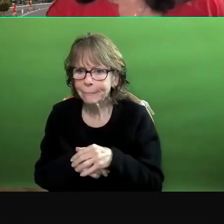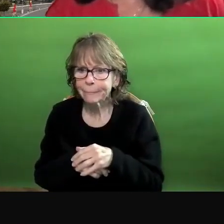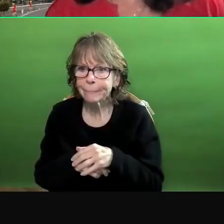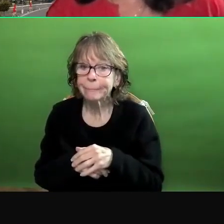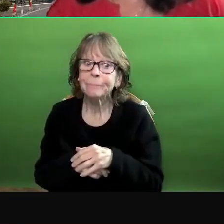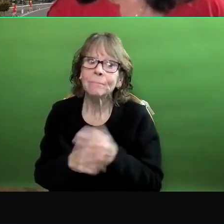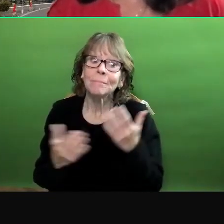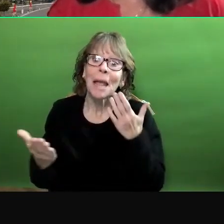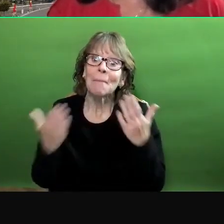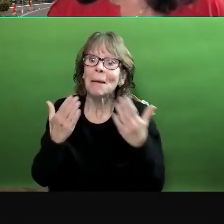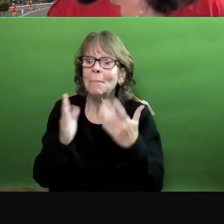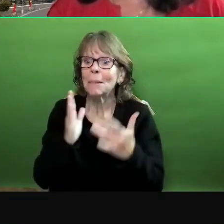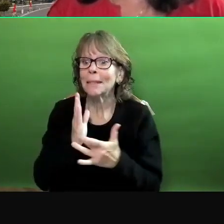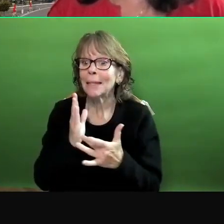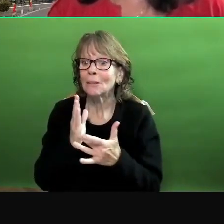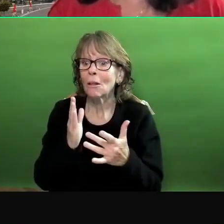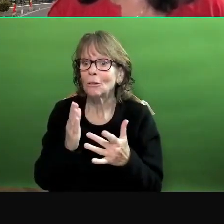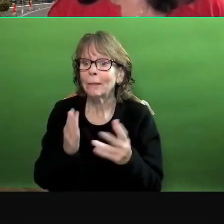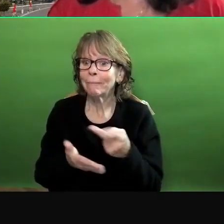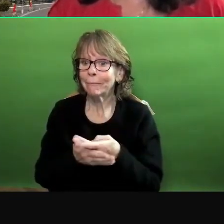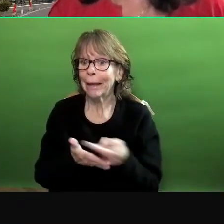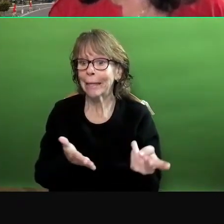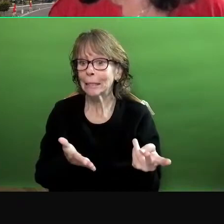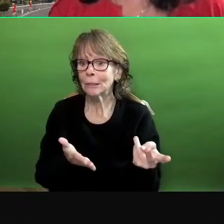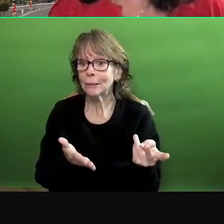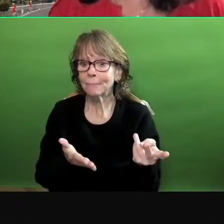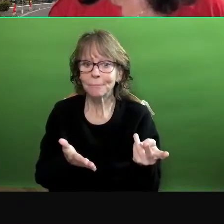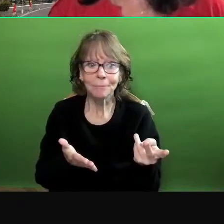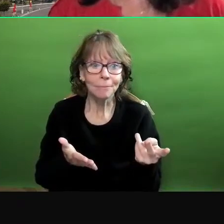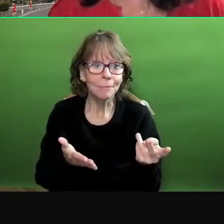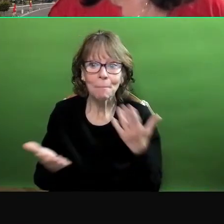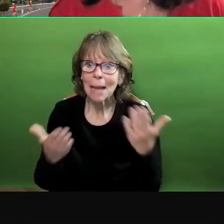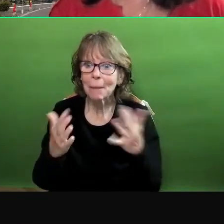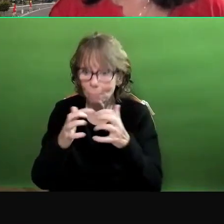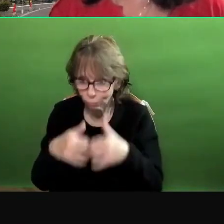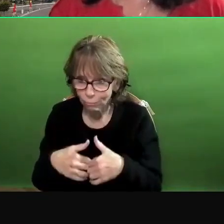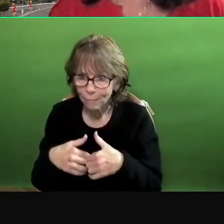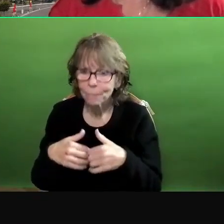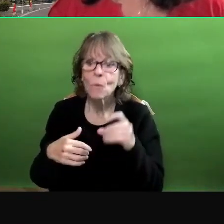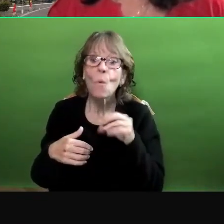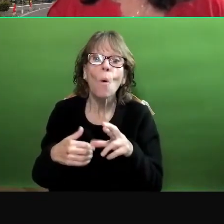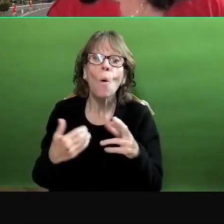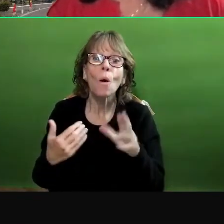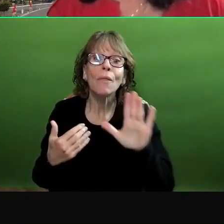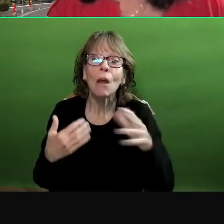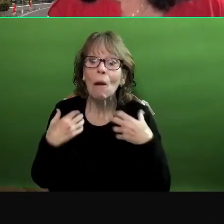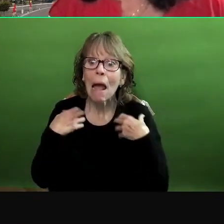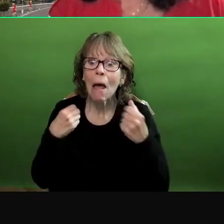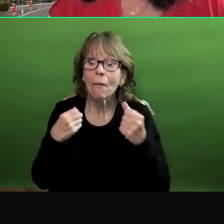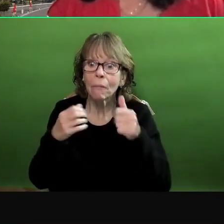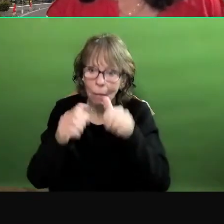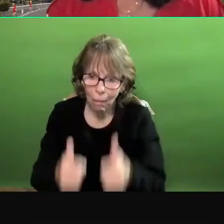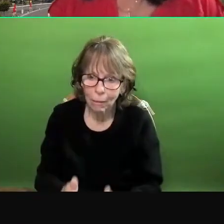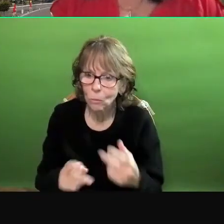which can lead to dire consequences as well as poor health consequences. Surveillance tools can